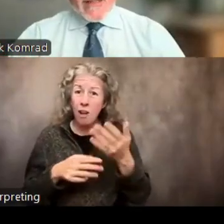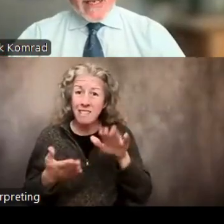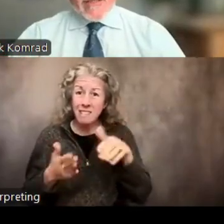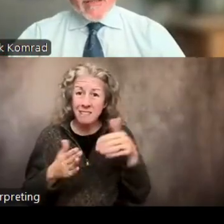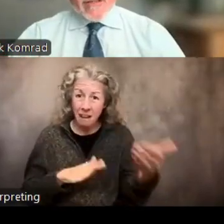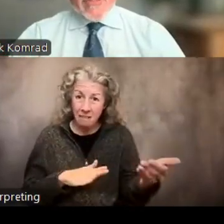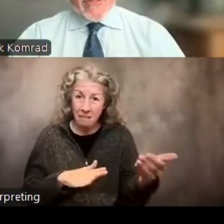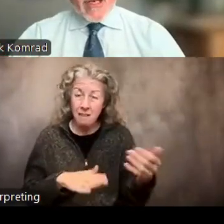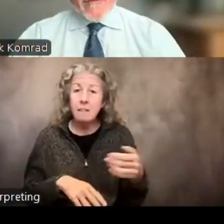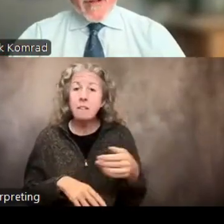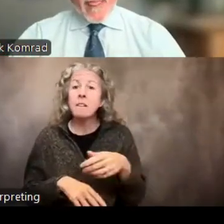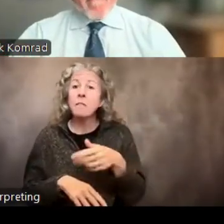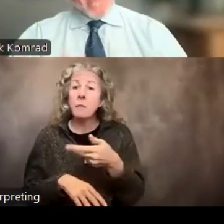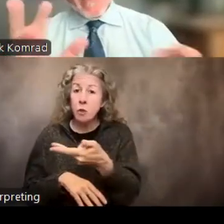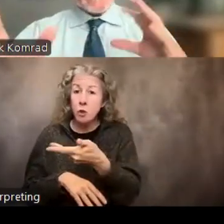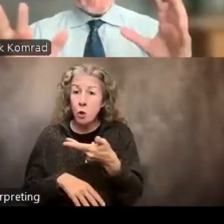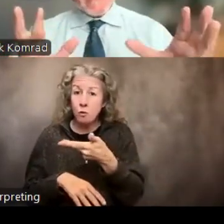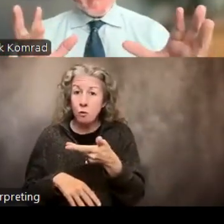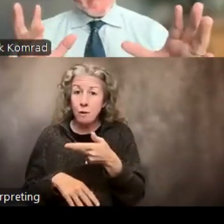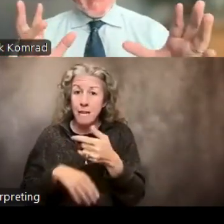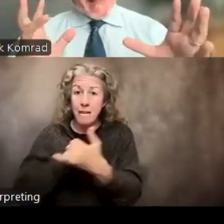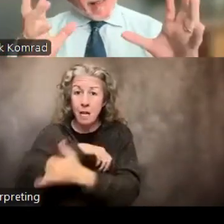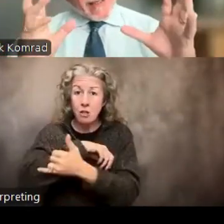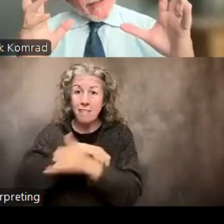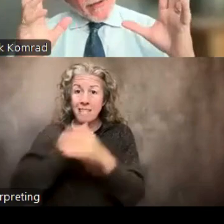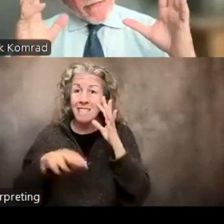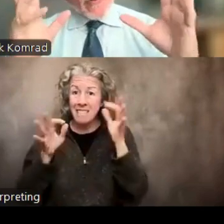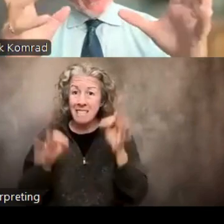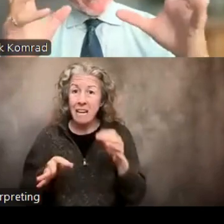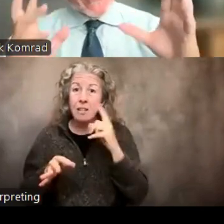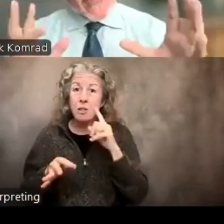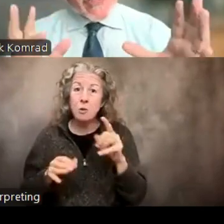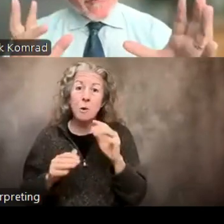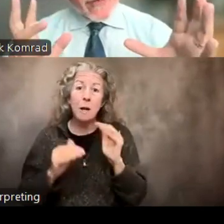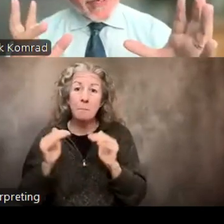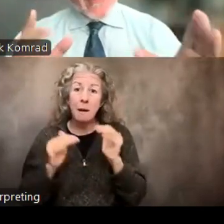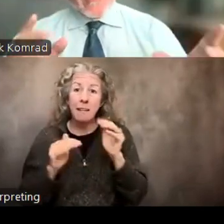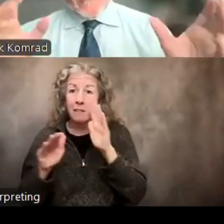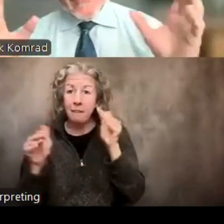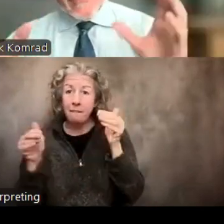then, in terms of balancing the focus on suffering versus the